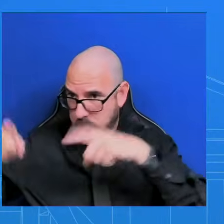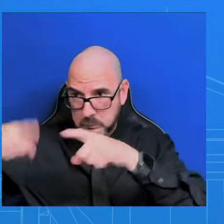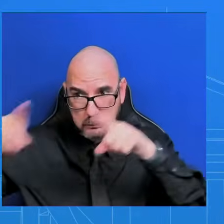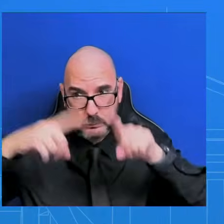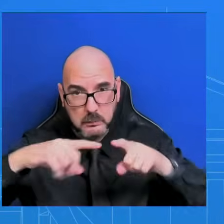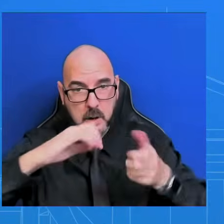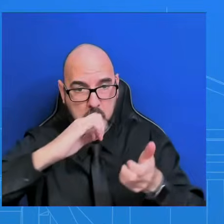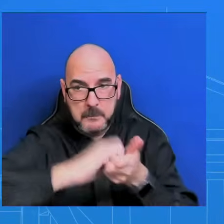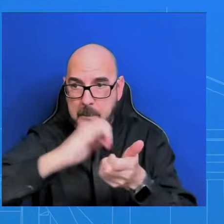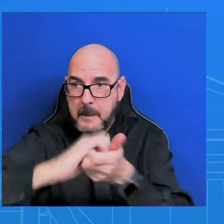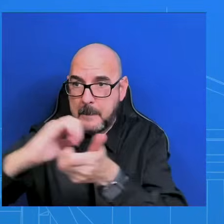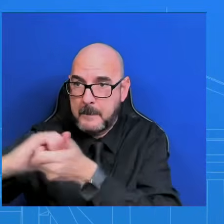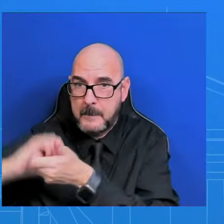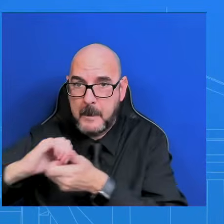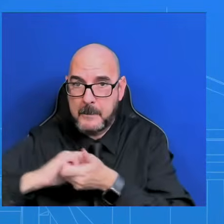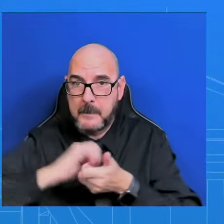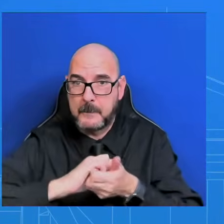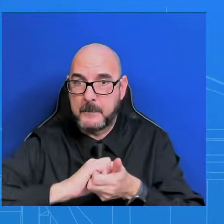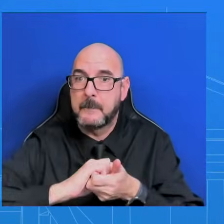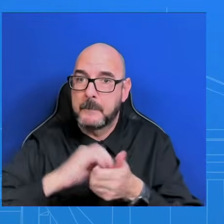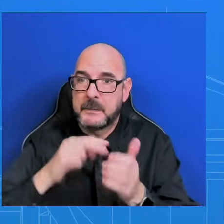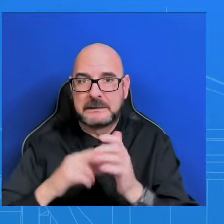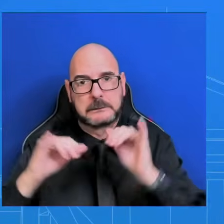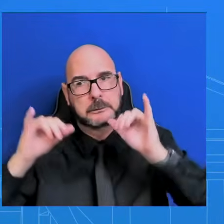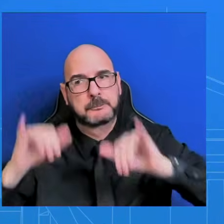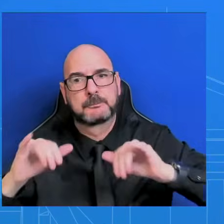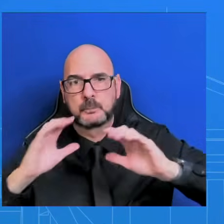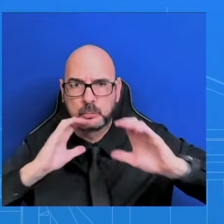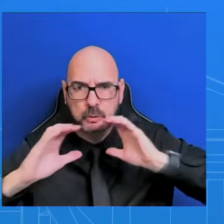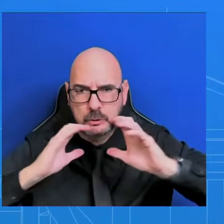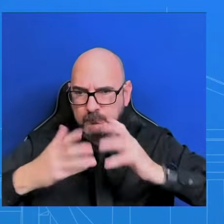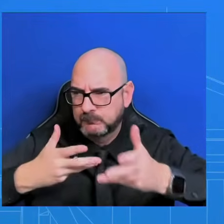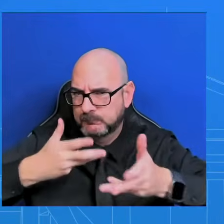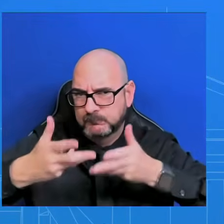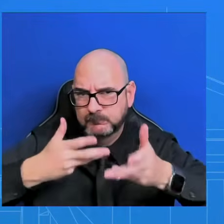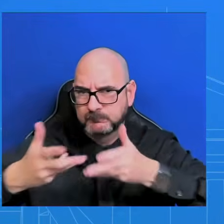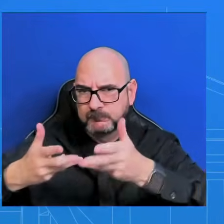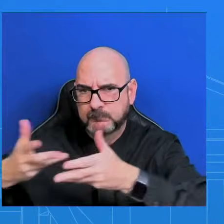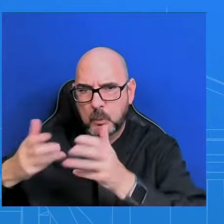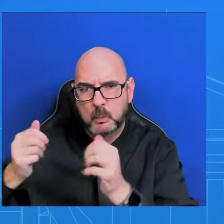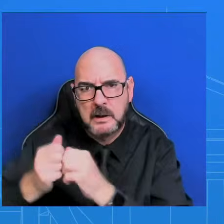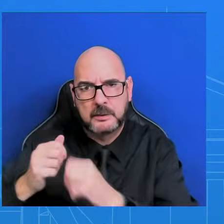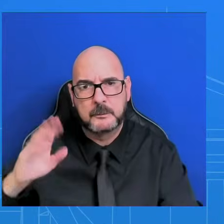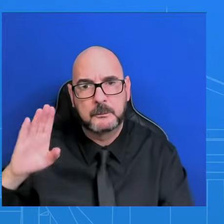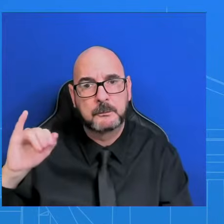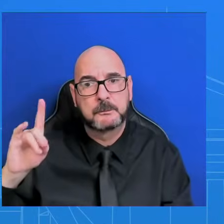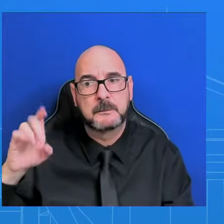by his administration and -- and the national security team. So -- so, we're going to -- we're going to keep at that work. The Press: I guess I'm just wondering: